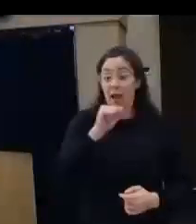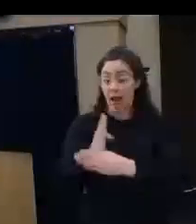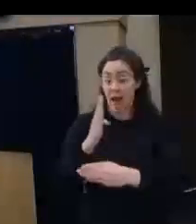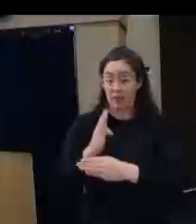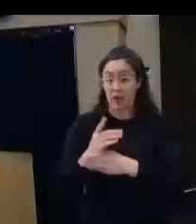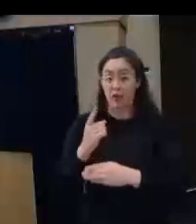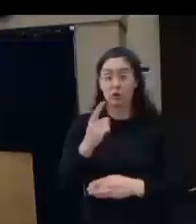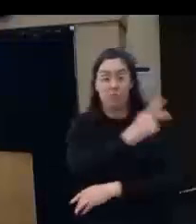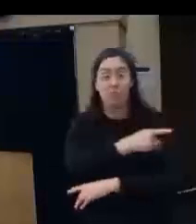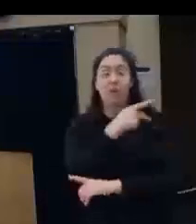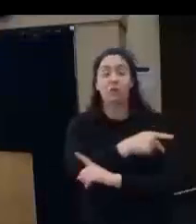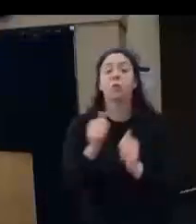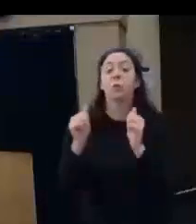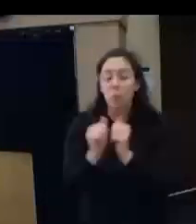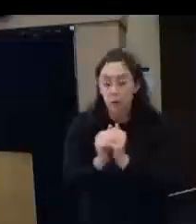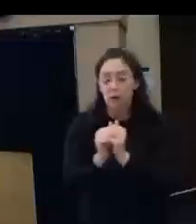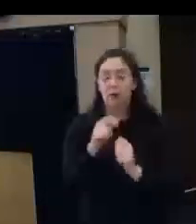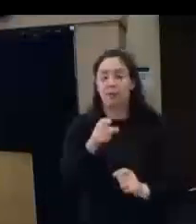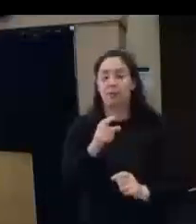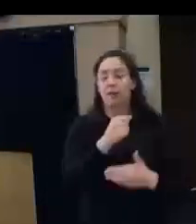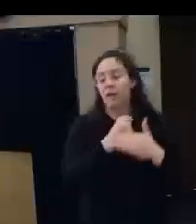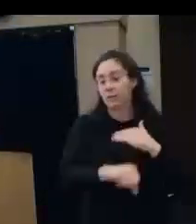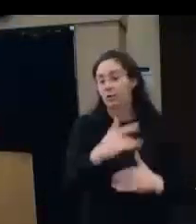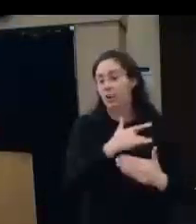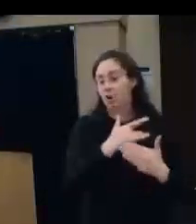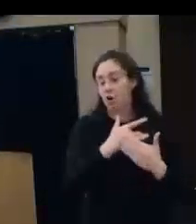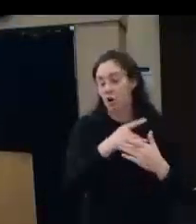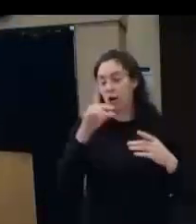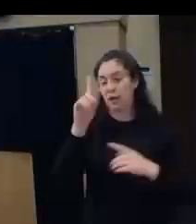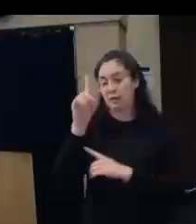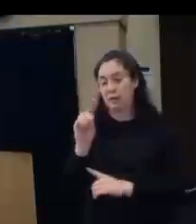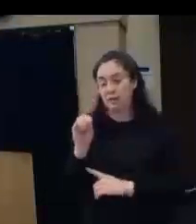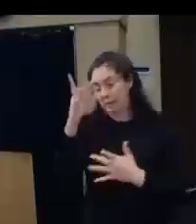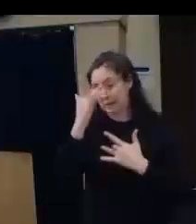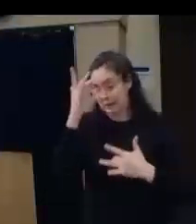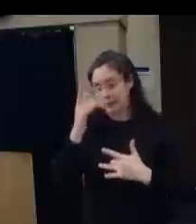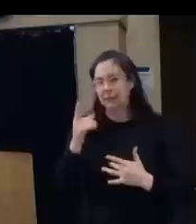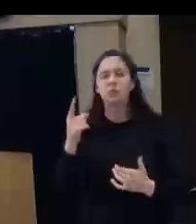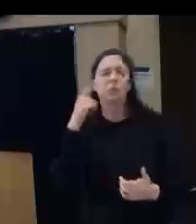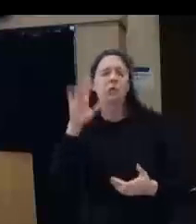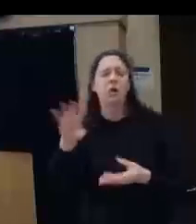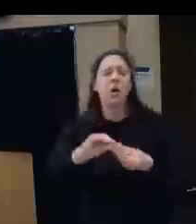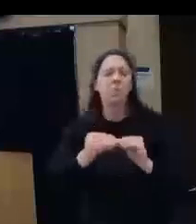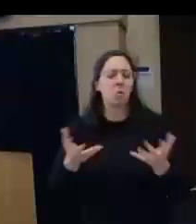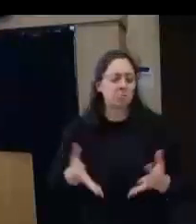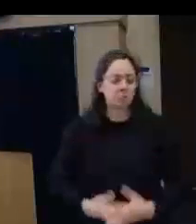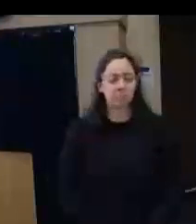heart disease rating so in your head come up with that um think about your number you might